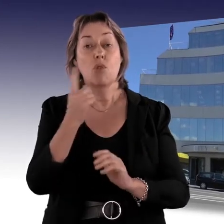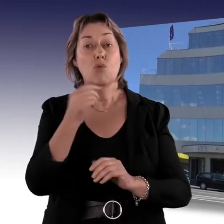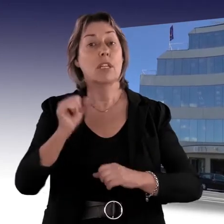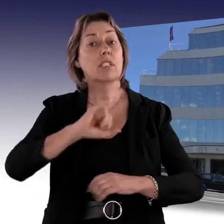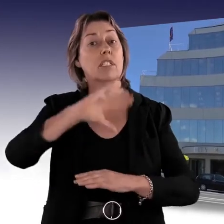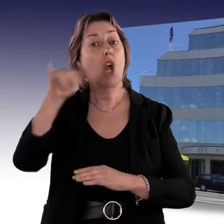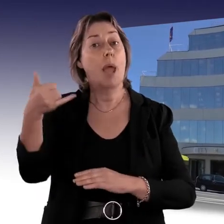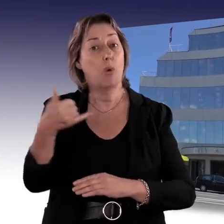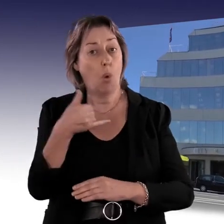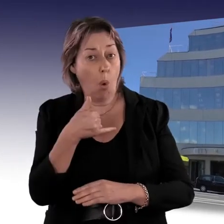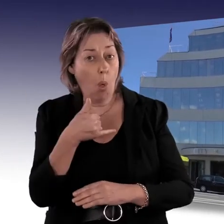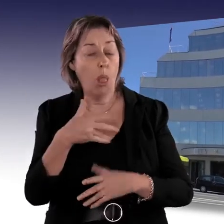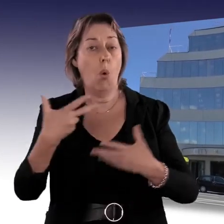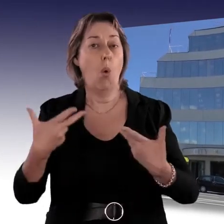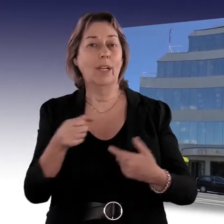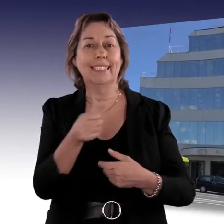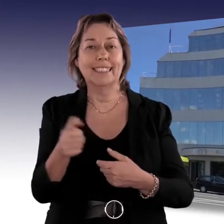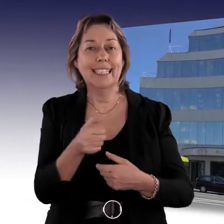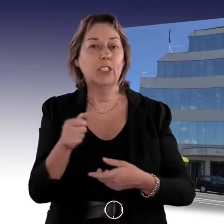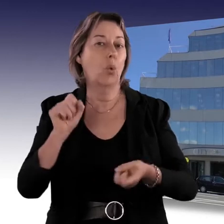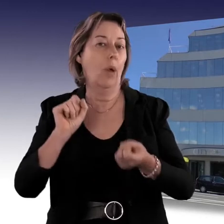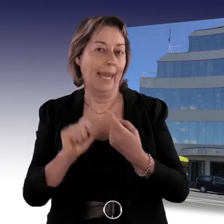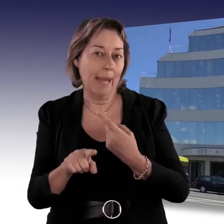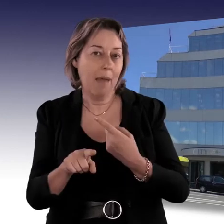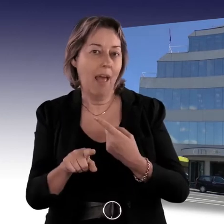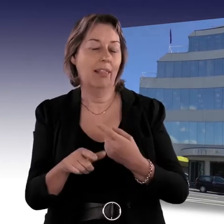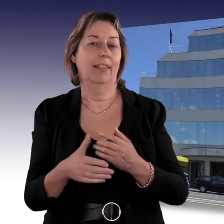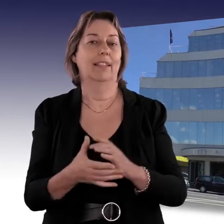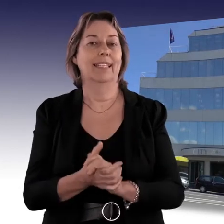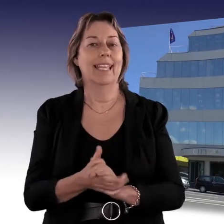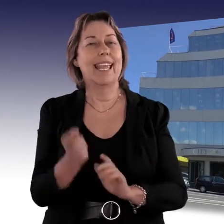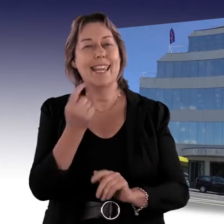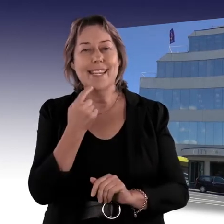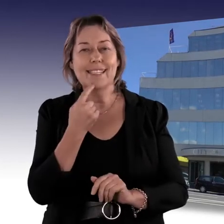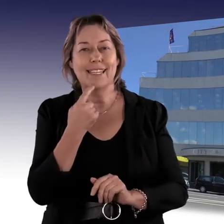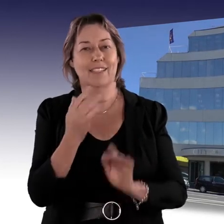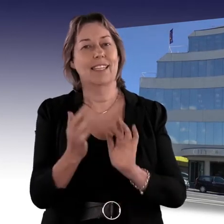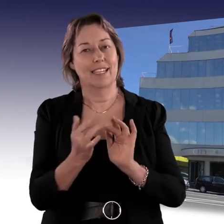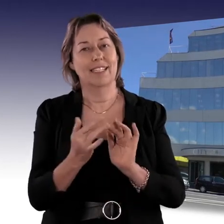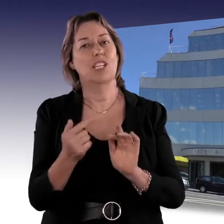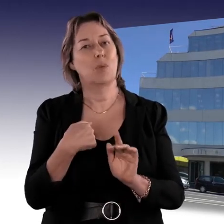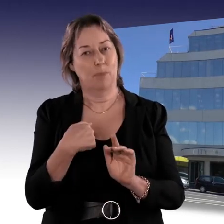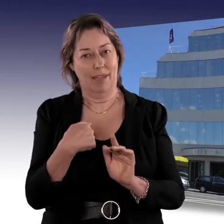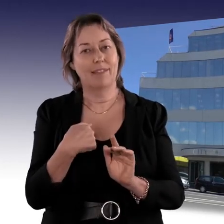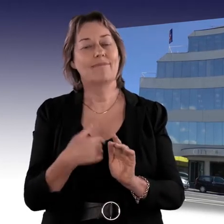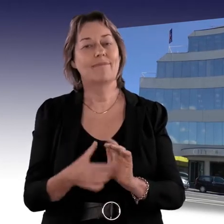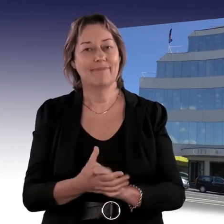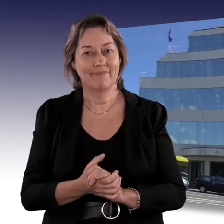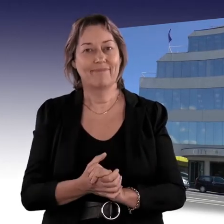You are welcome to get in touch with me come to my office in the city on K Road or you can Skype, Text or Email. It is easy to get in touch with me.